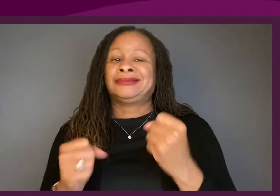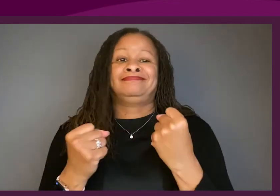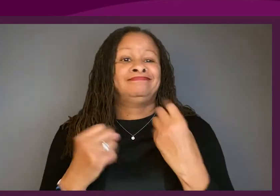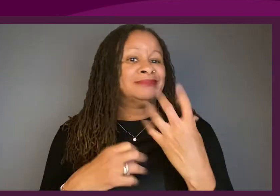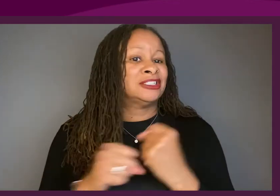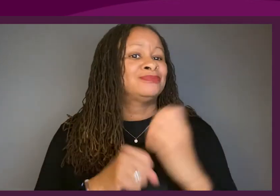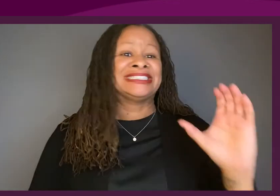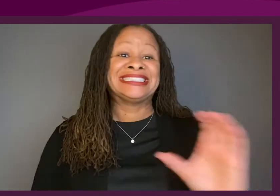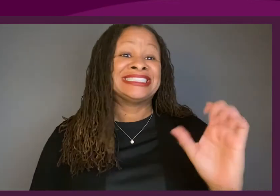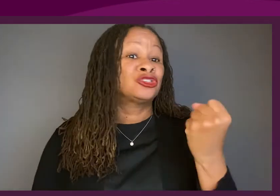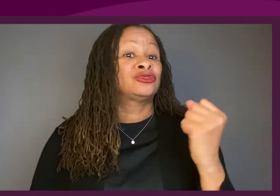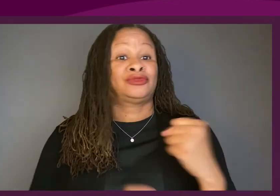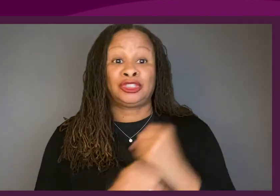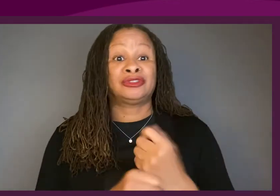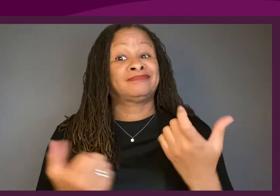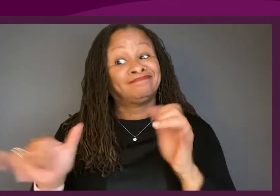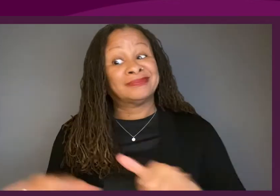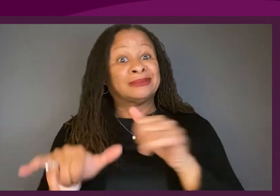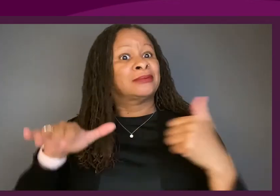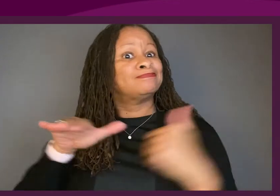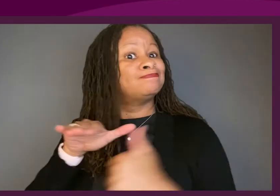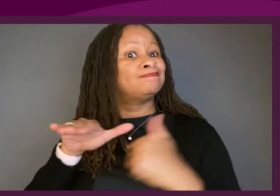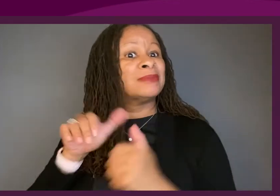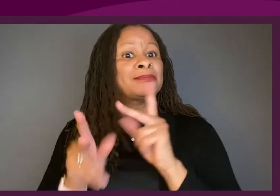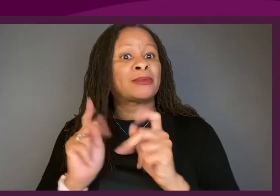has gone on unfortunately for centuries.